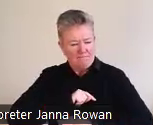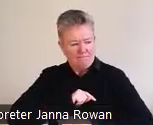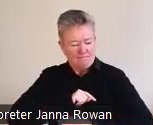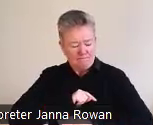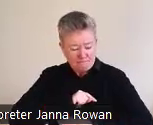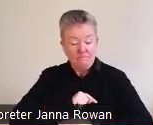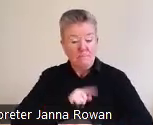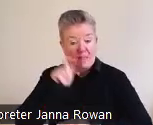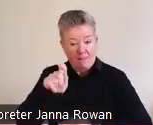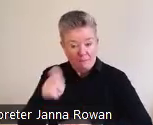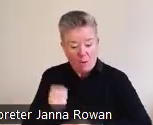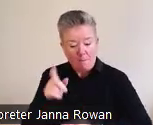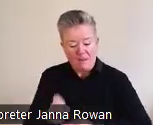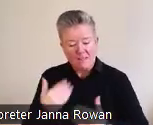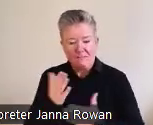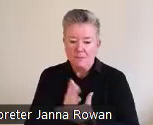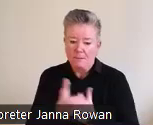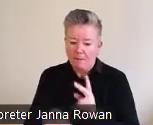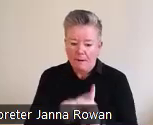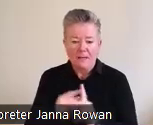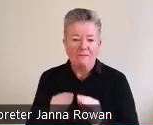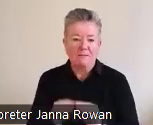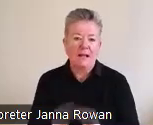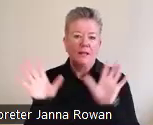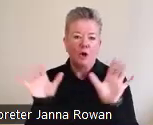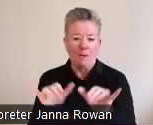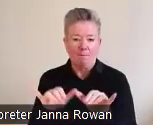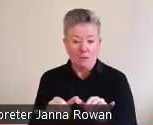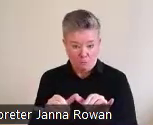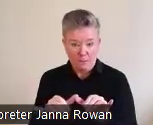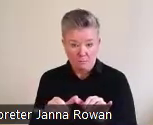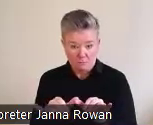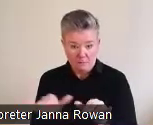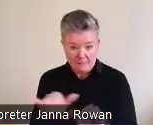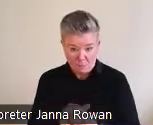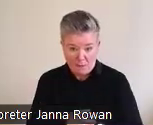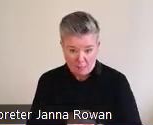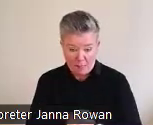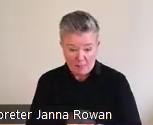Therefore, there must be some kind of clear measurement as well. For example,